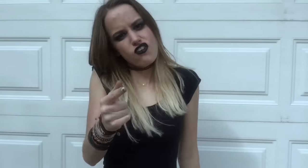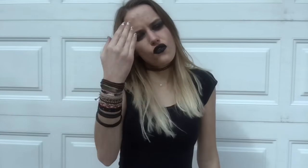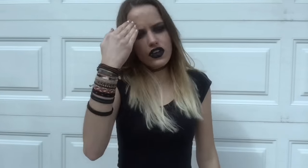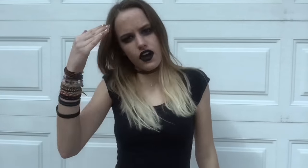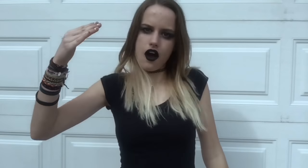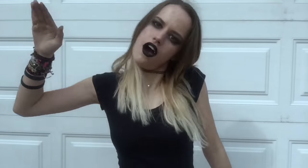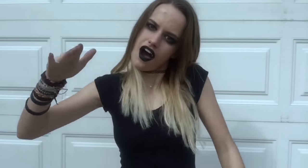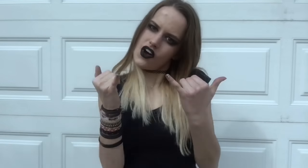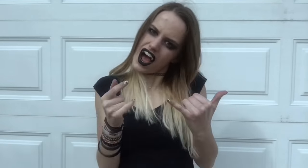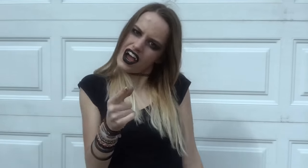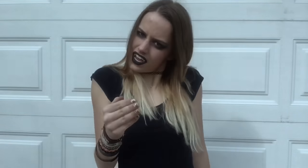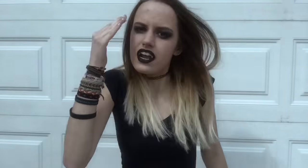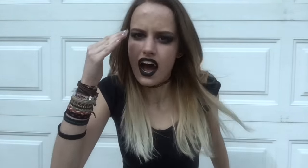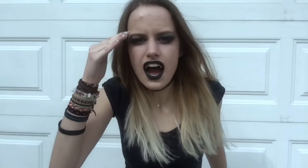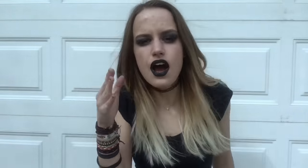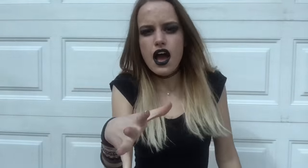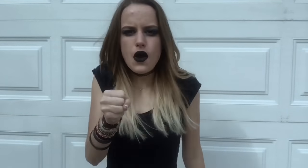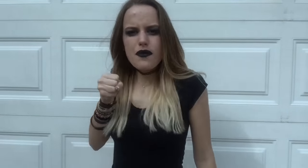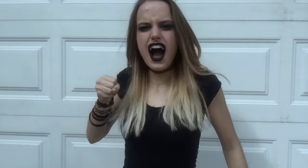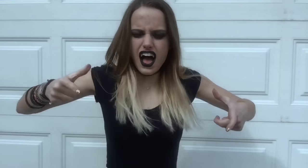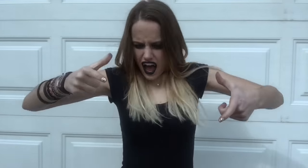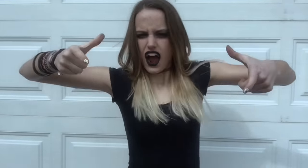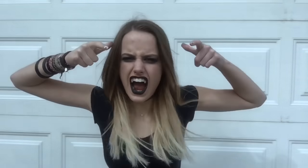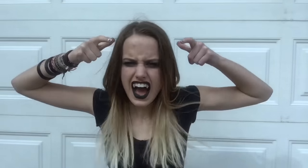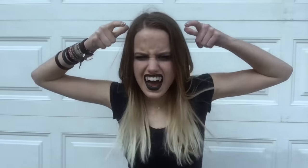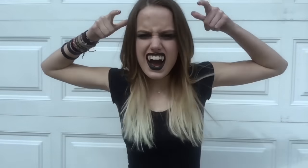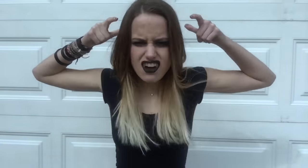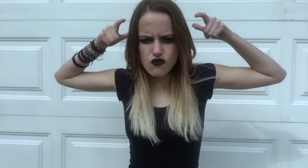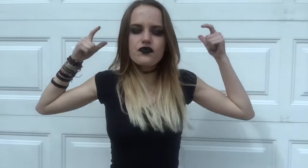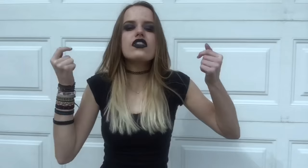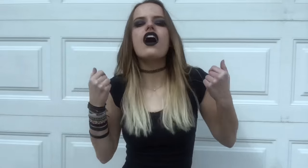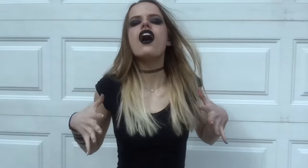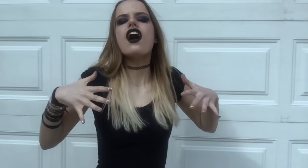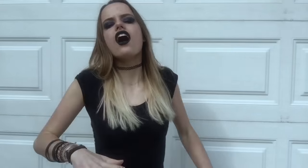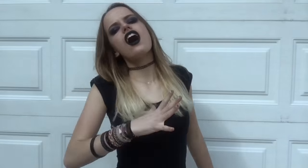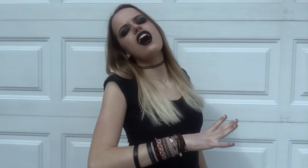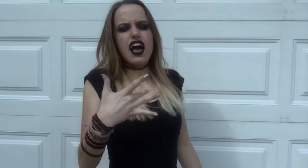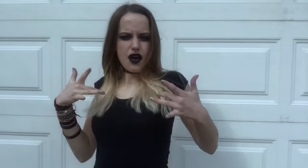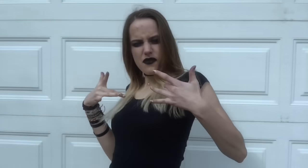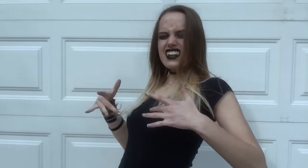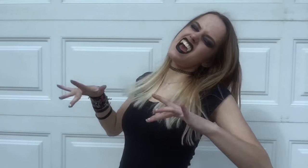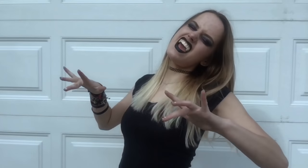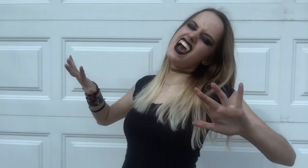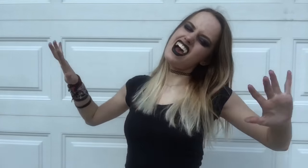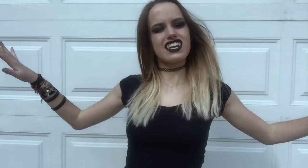And if you don't know, now you know I'm taking back the crown I'm all dressed up and naked